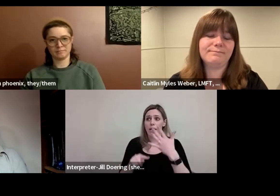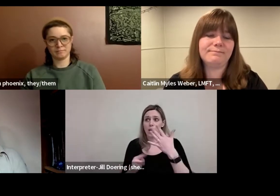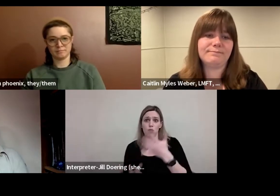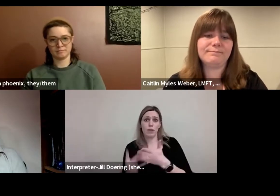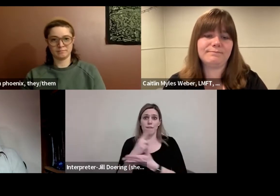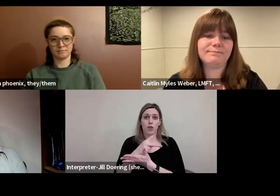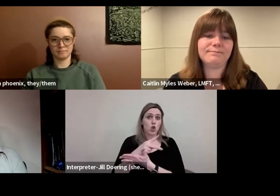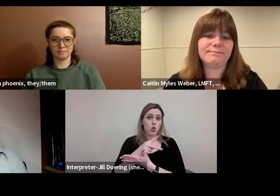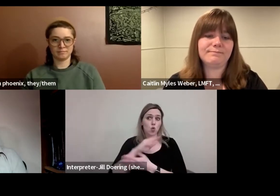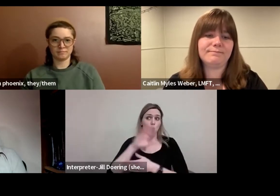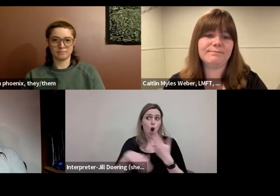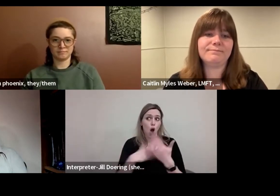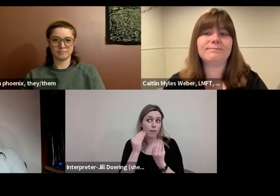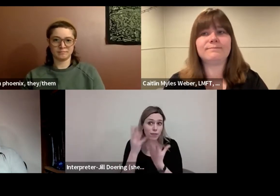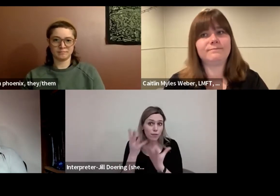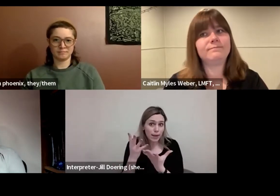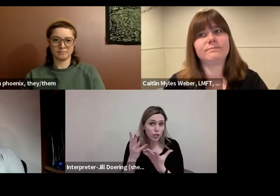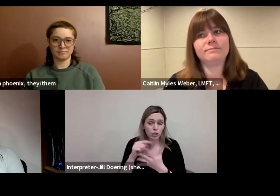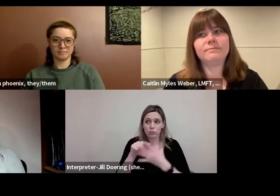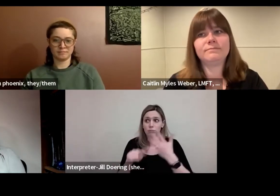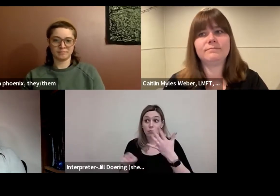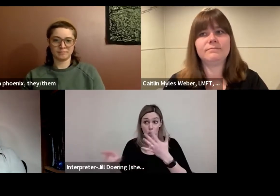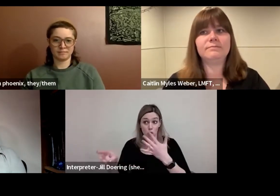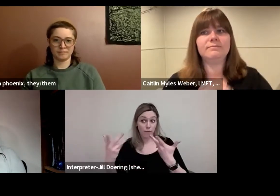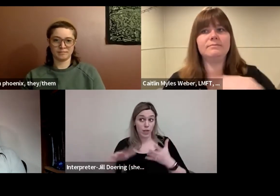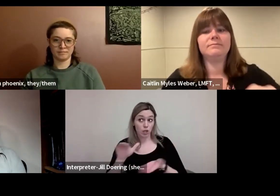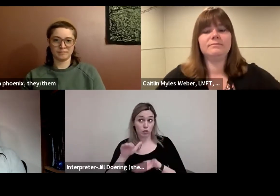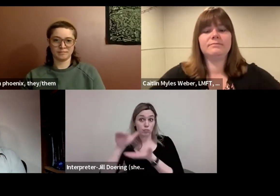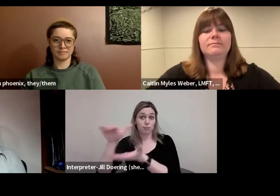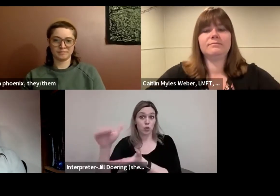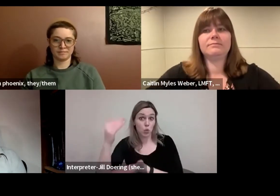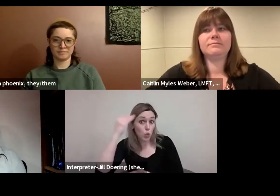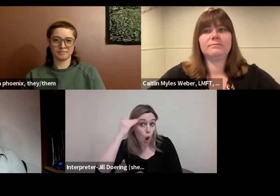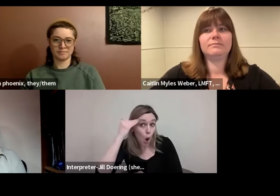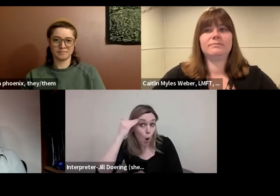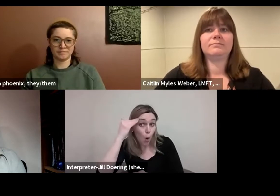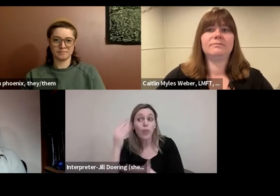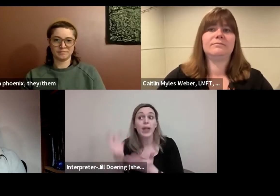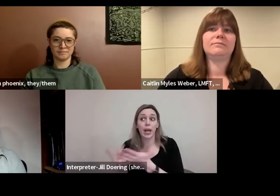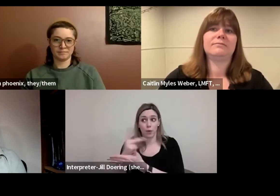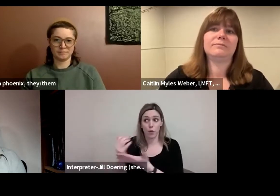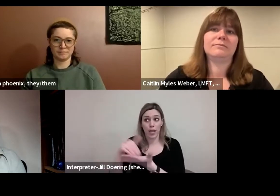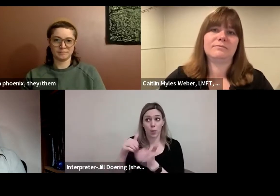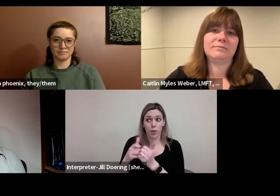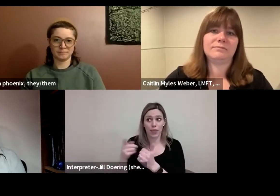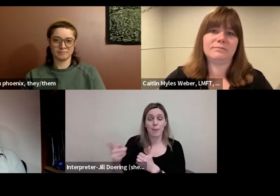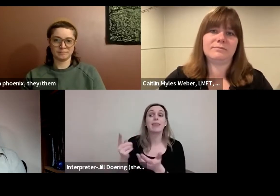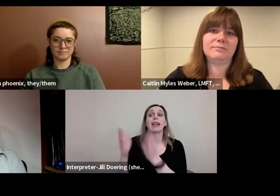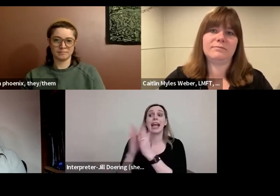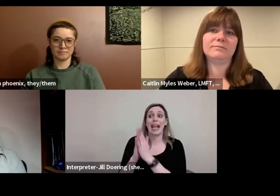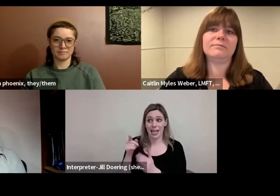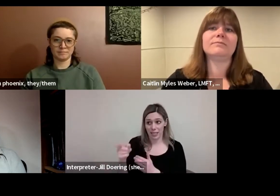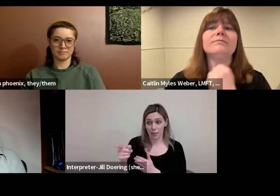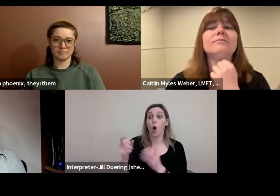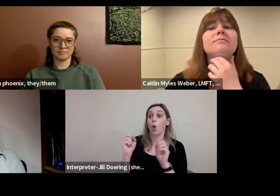then I check in with the person. Then this includes things for letters for helping get name changes